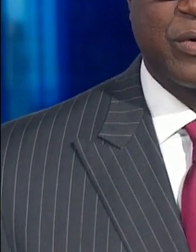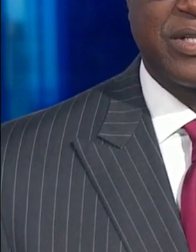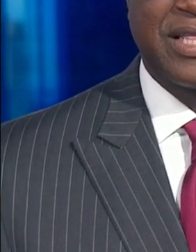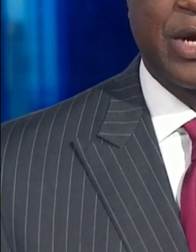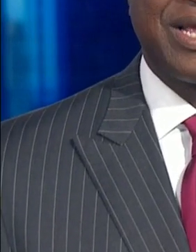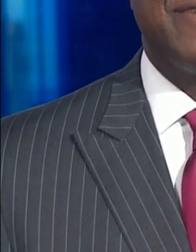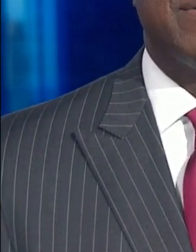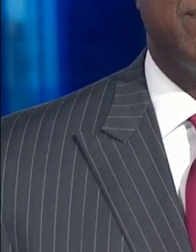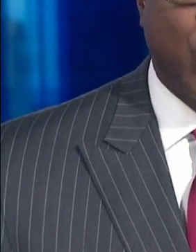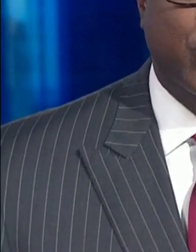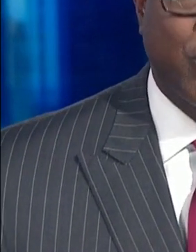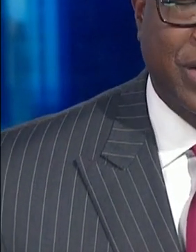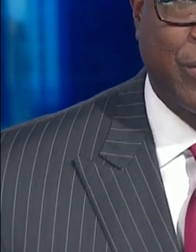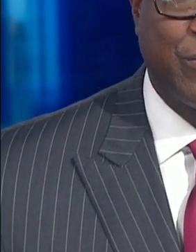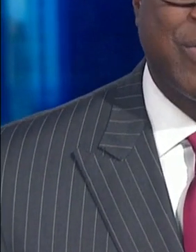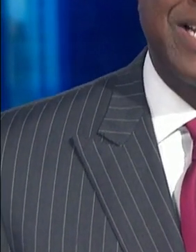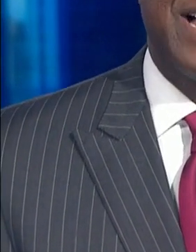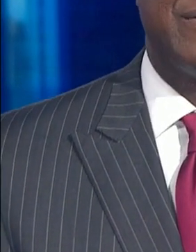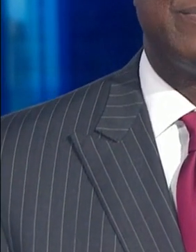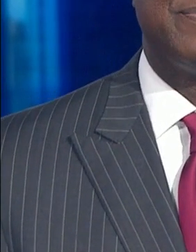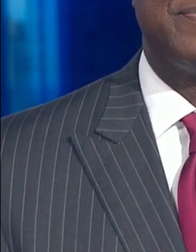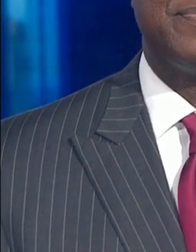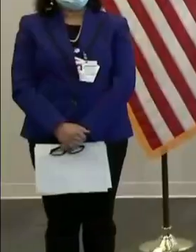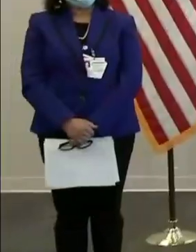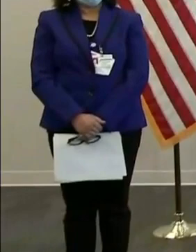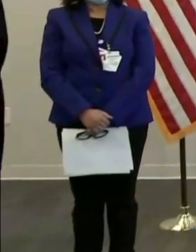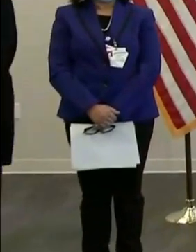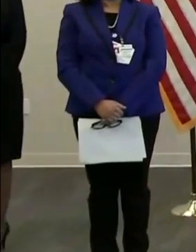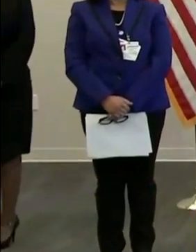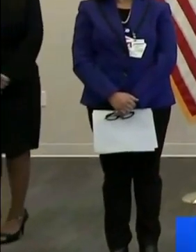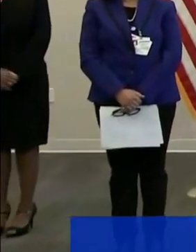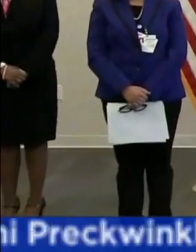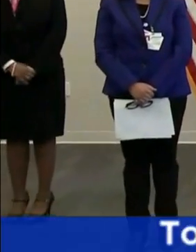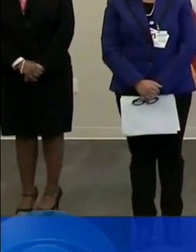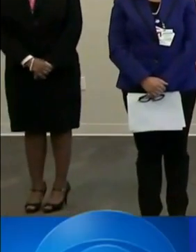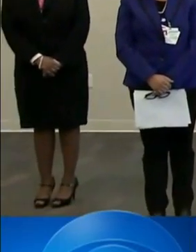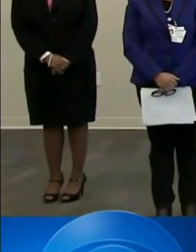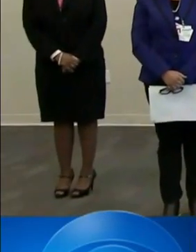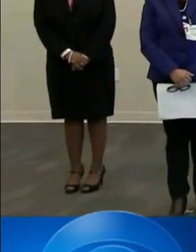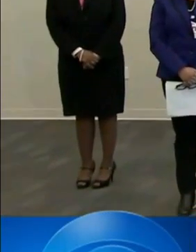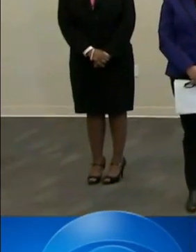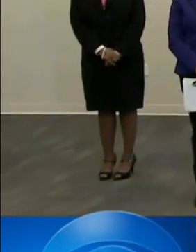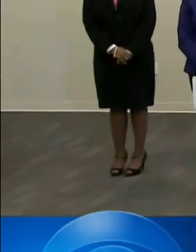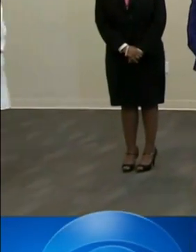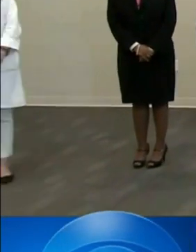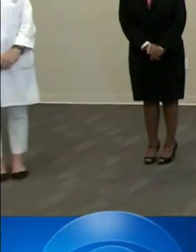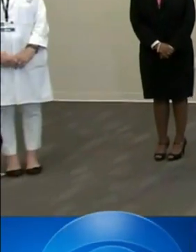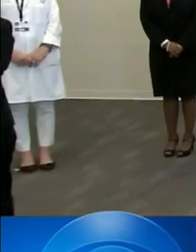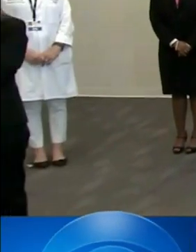ALL THE NURSES OUT THERE. IT IS NATIONAL NURSE'S WEEK. WHAT WE RECOGNIZE IMPORTANT